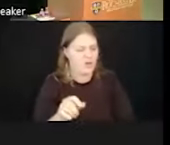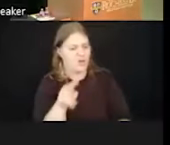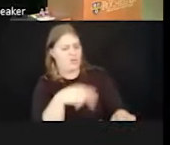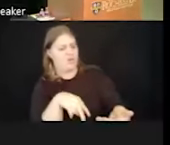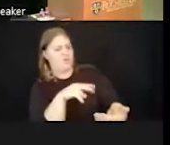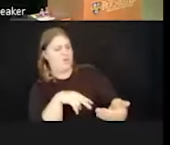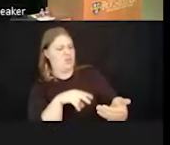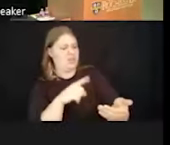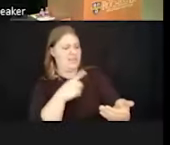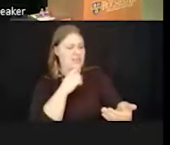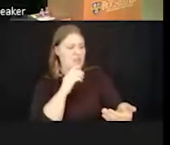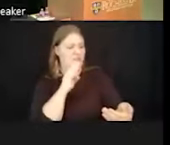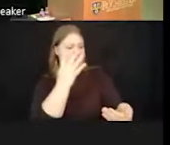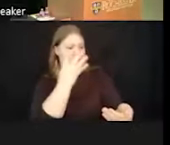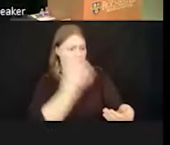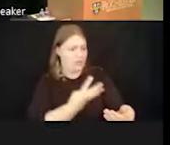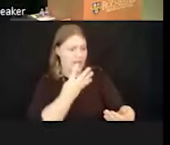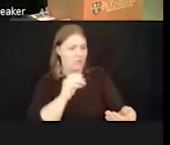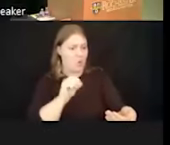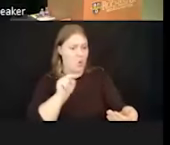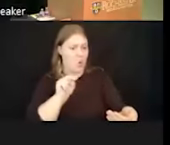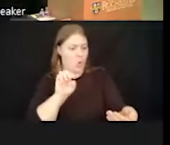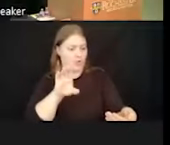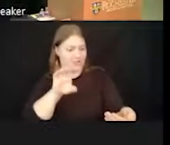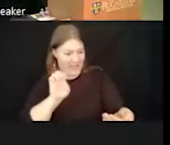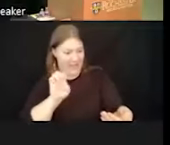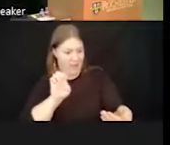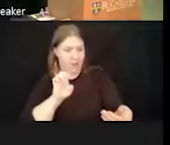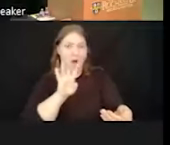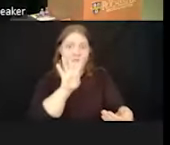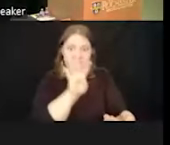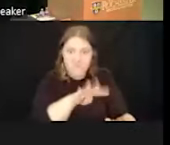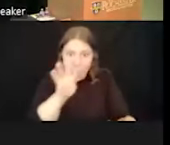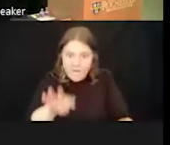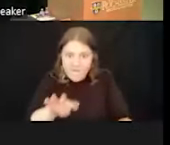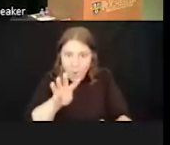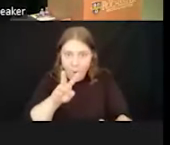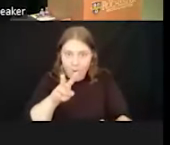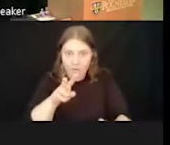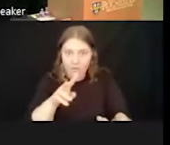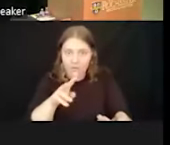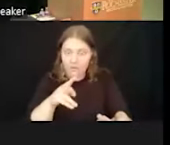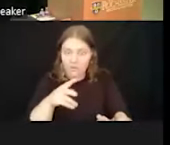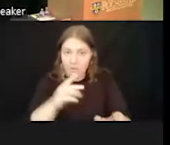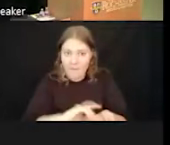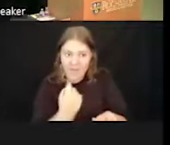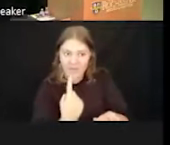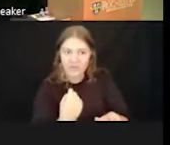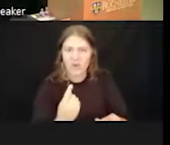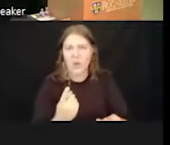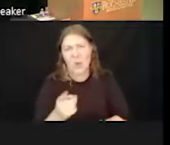and it says four times on that's 44 pills one will say well you should know better than take 44 pills